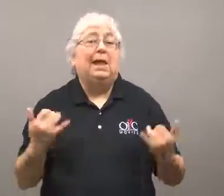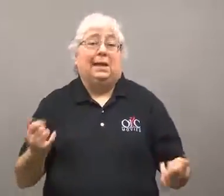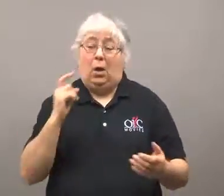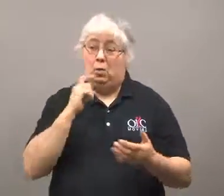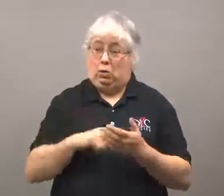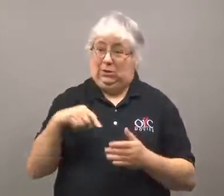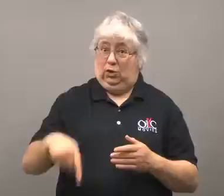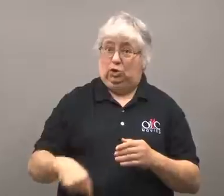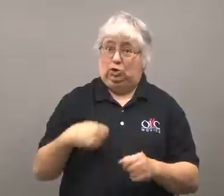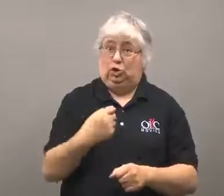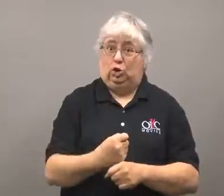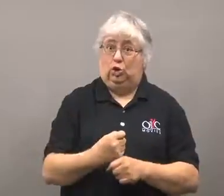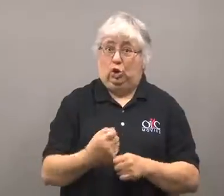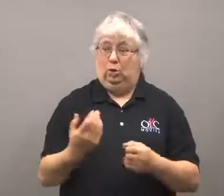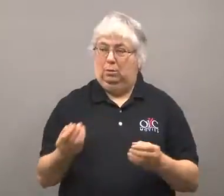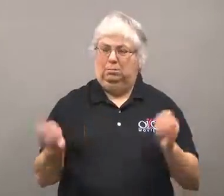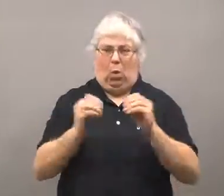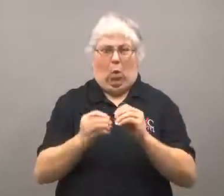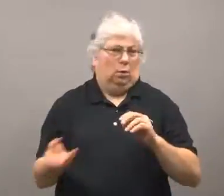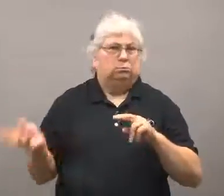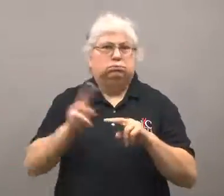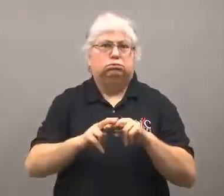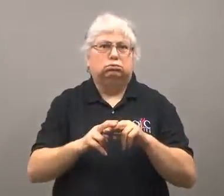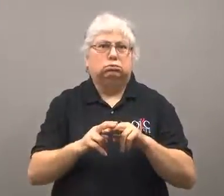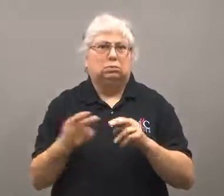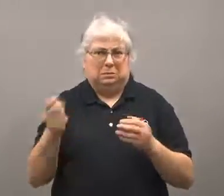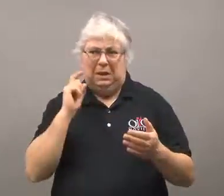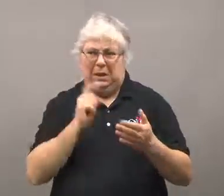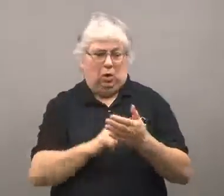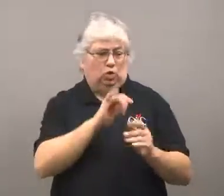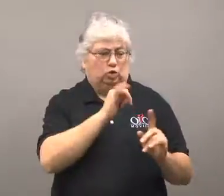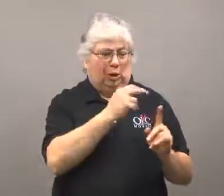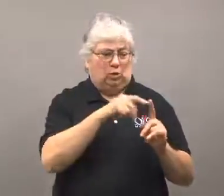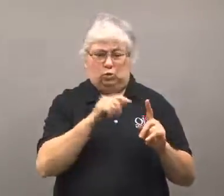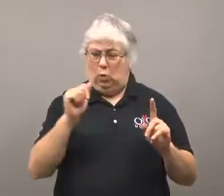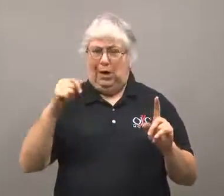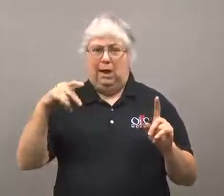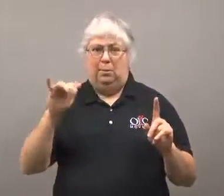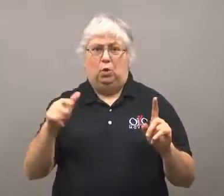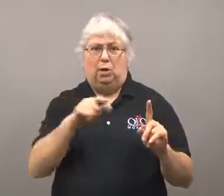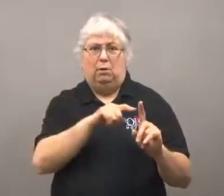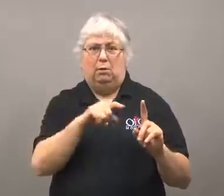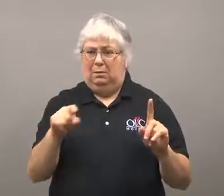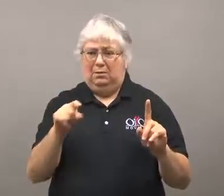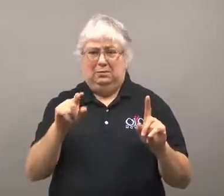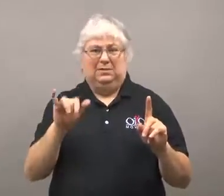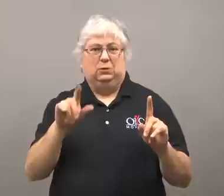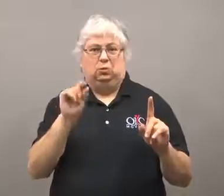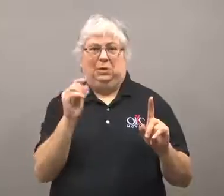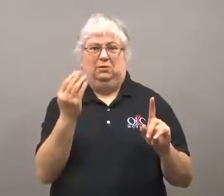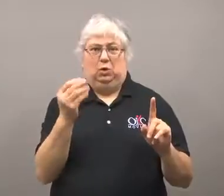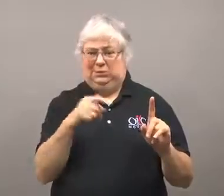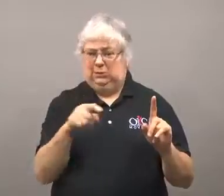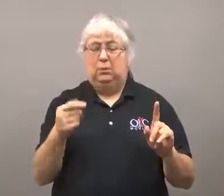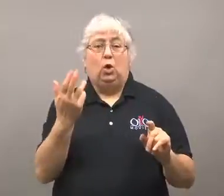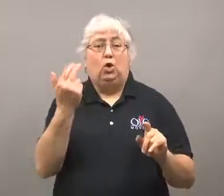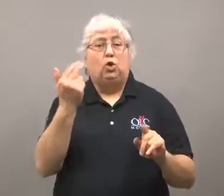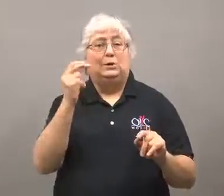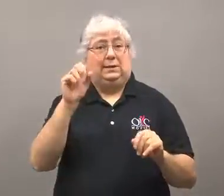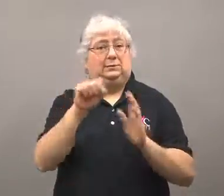There has been a jump in the number of cases this year from January to April.